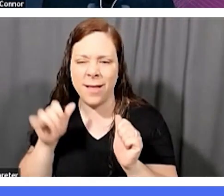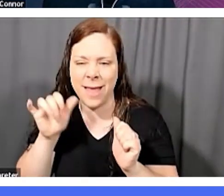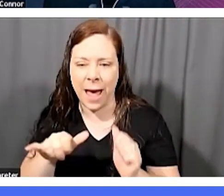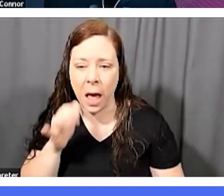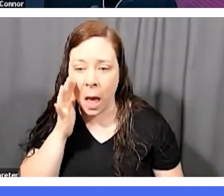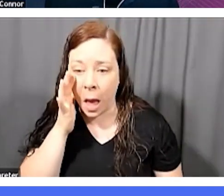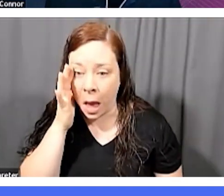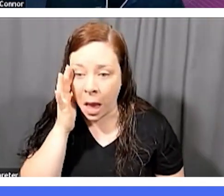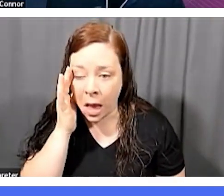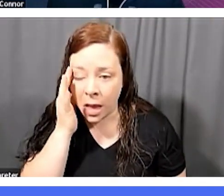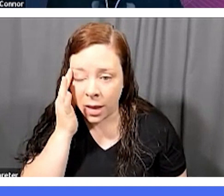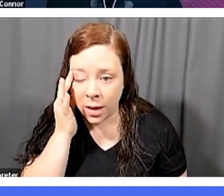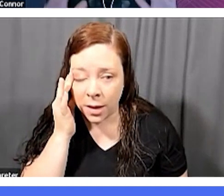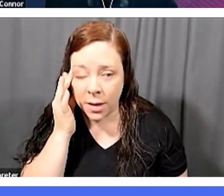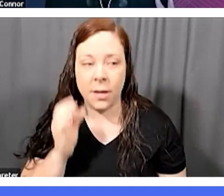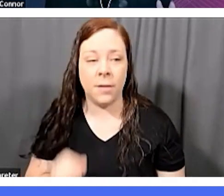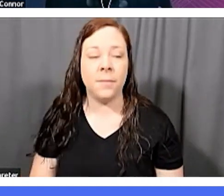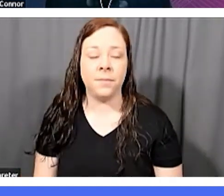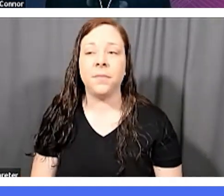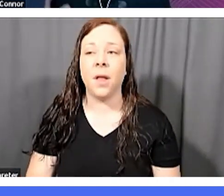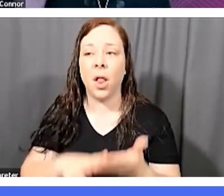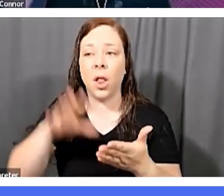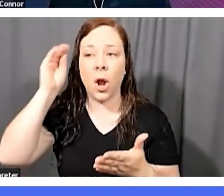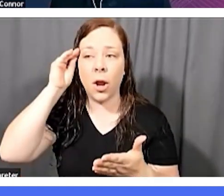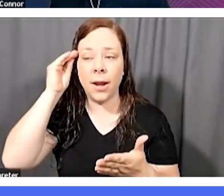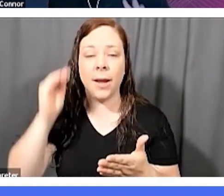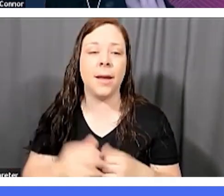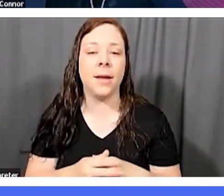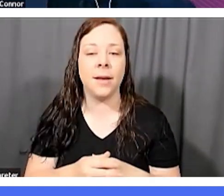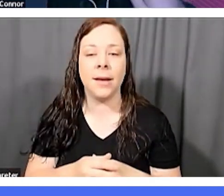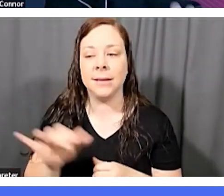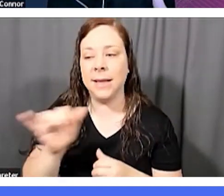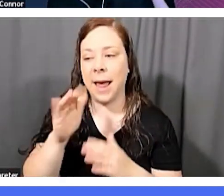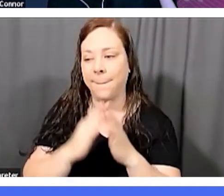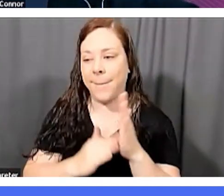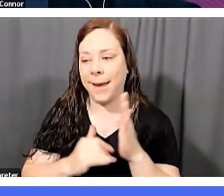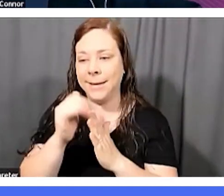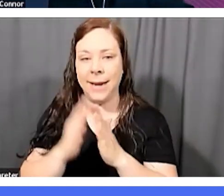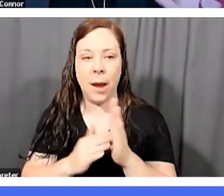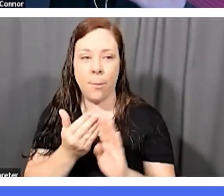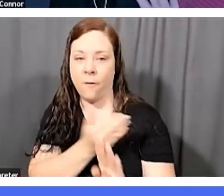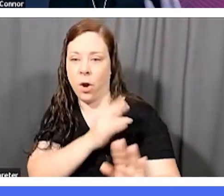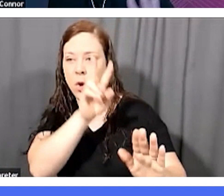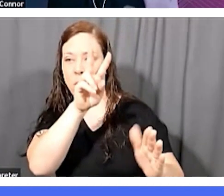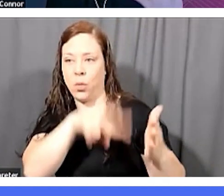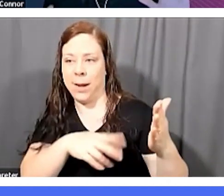We'll move on. So learning is a lot like painting. So before you read the slide, I'm encourage you to step back